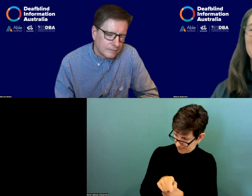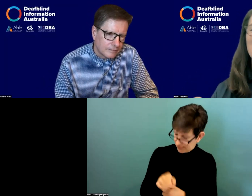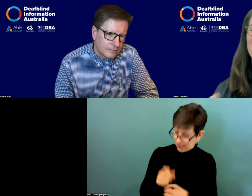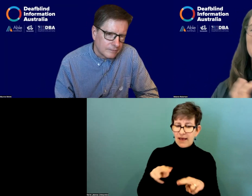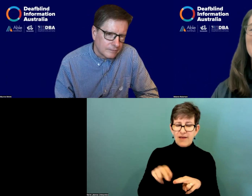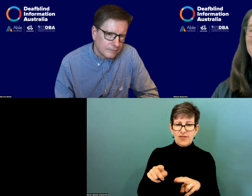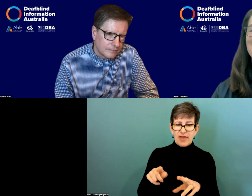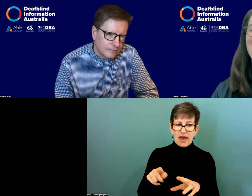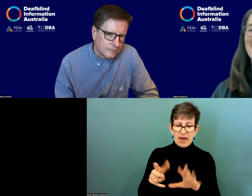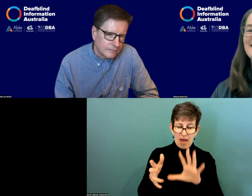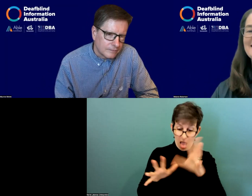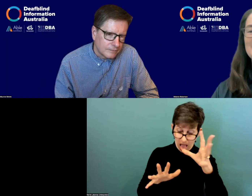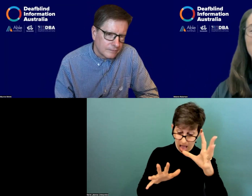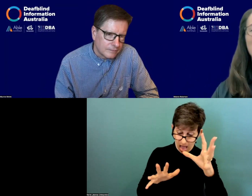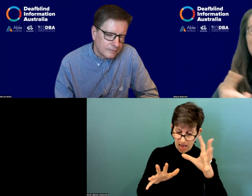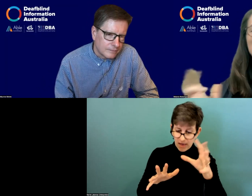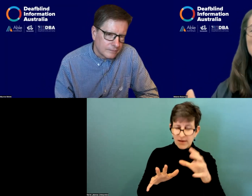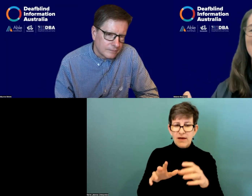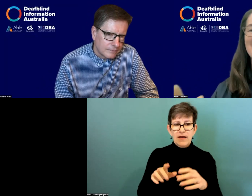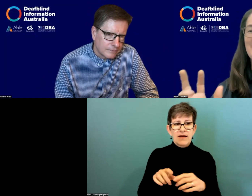with you and they trust that, I don't understand it.